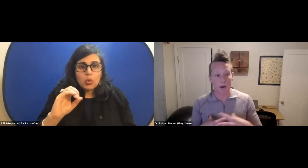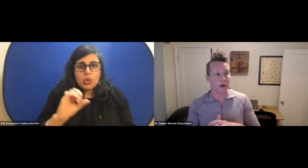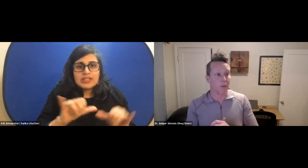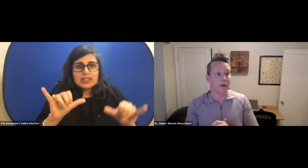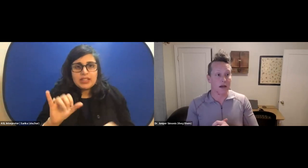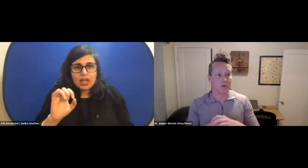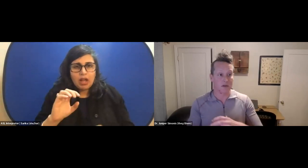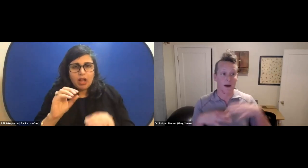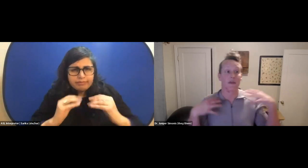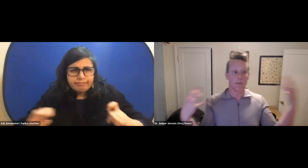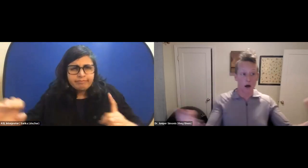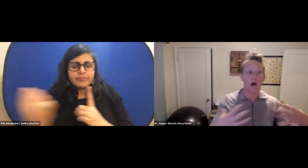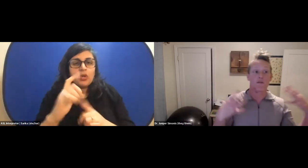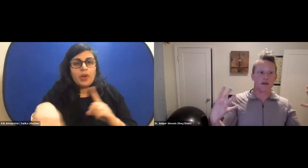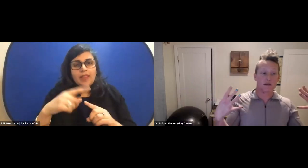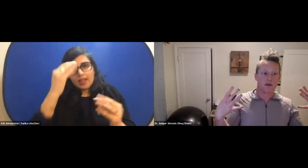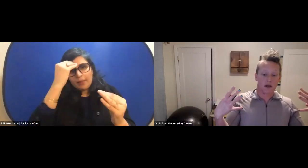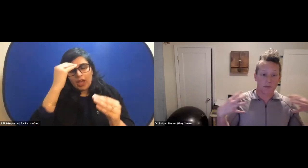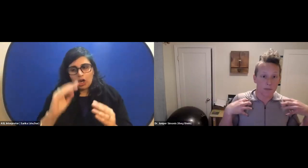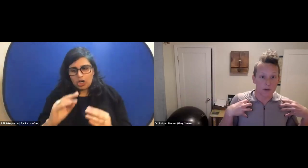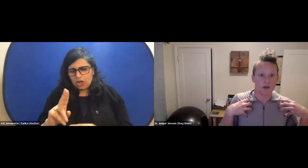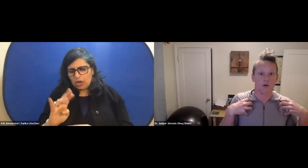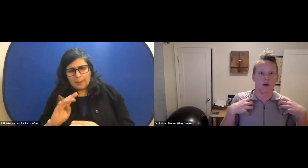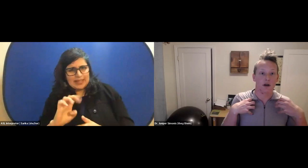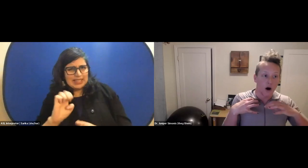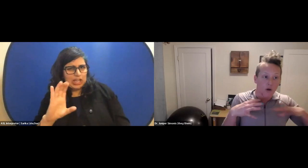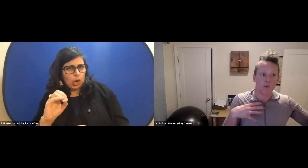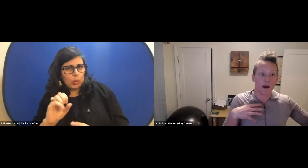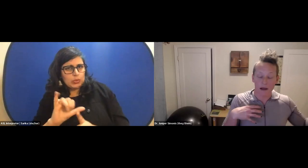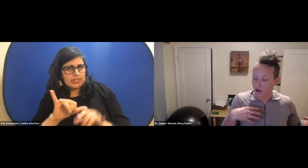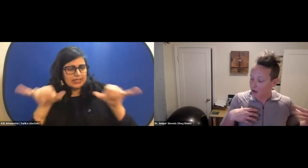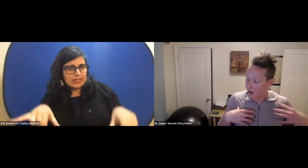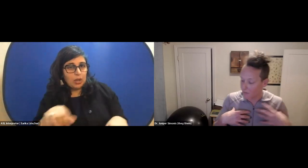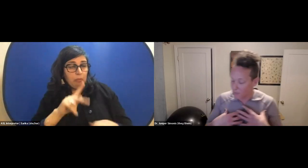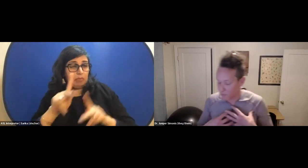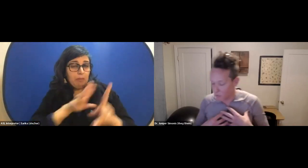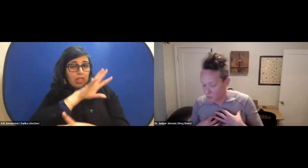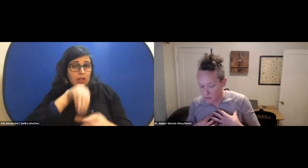scientist who studies impacts on urban communities and Eco systems. So when I think